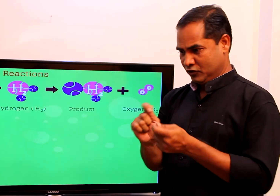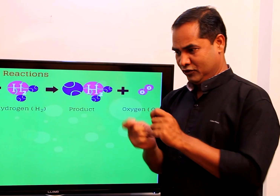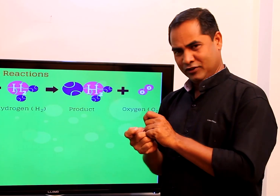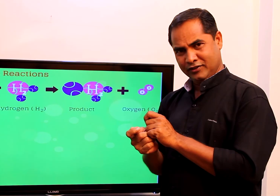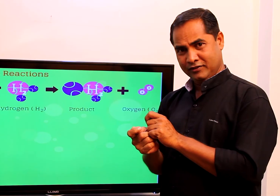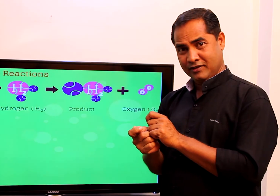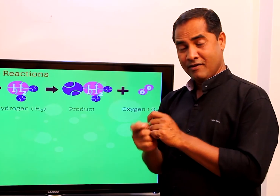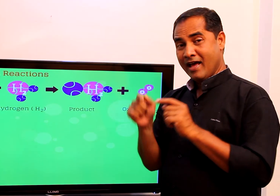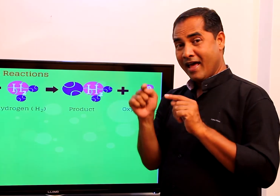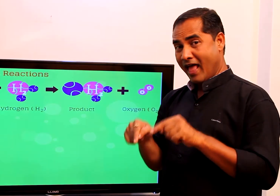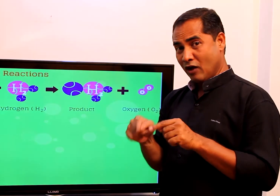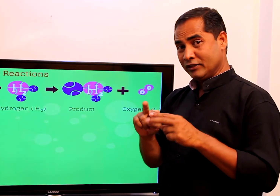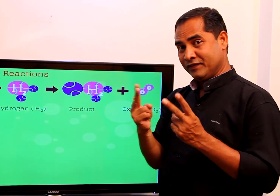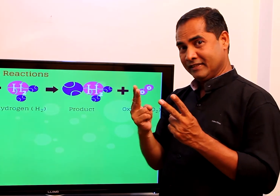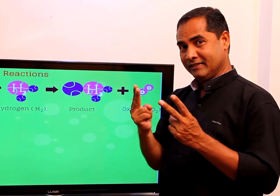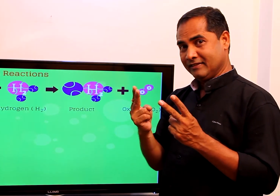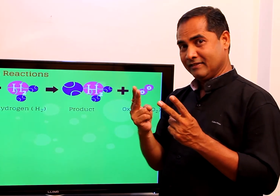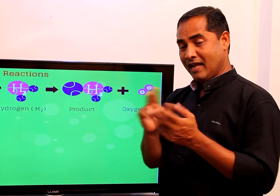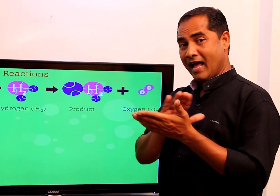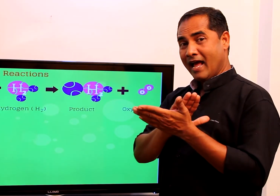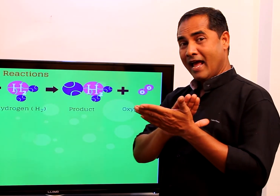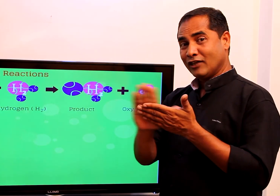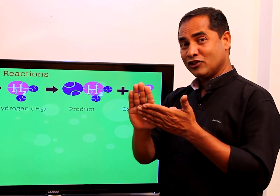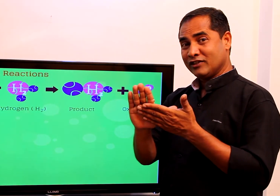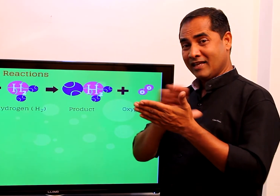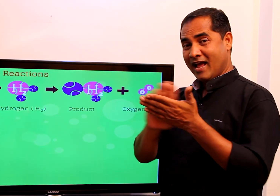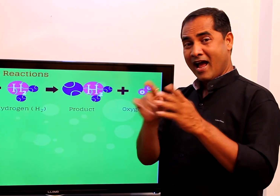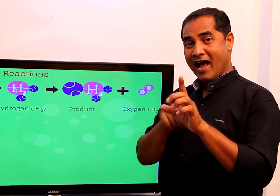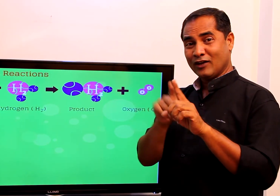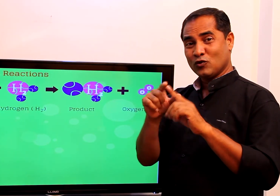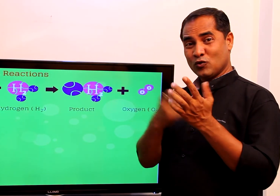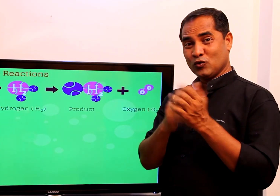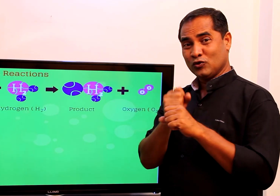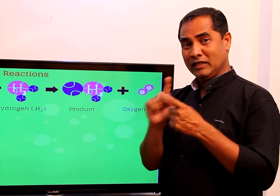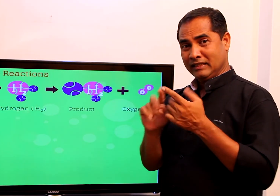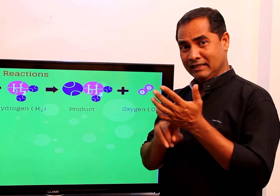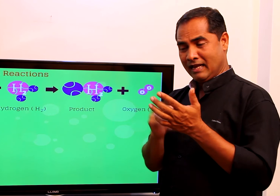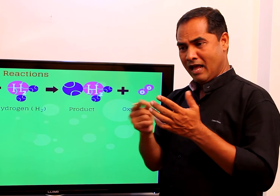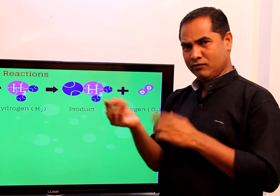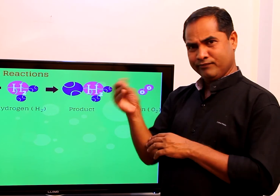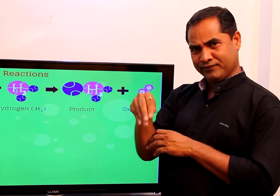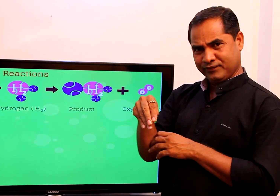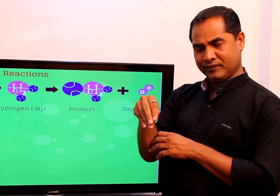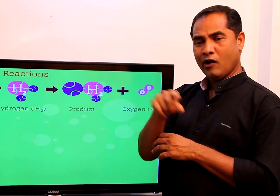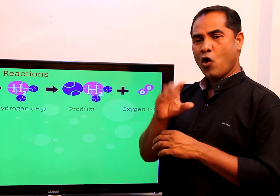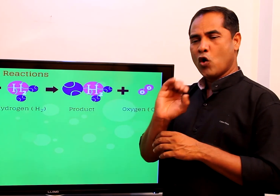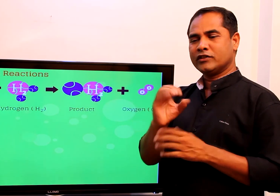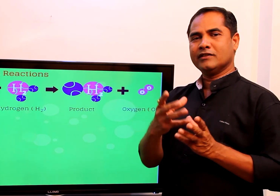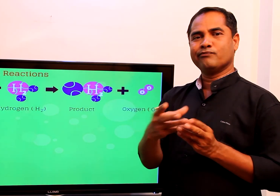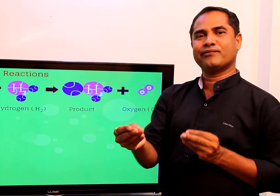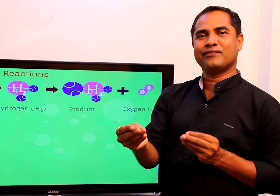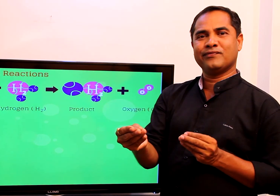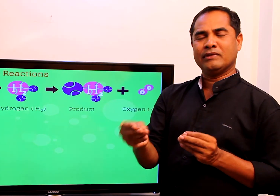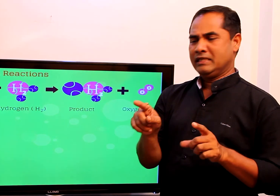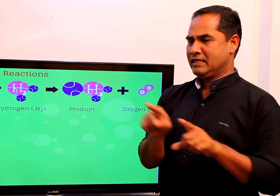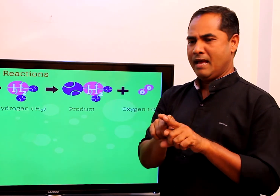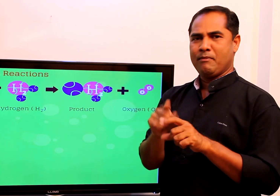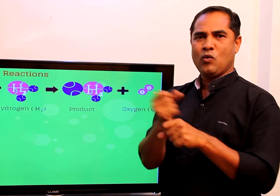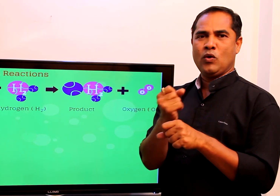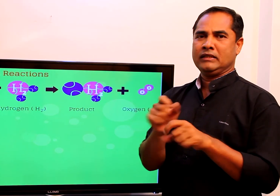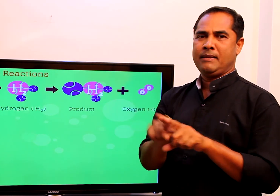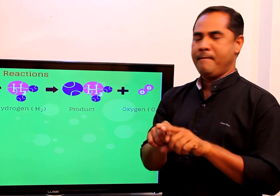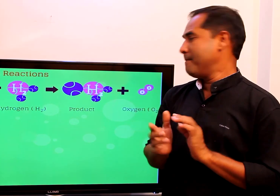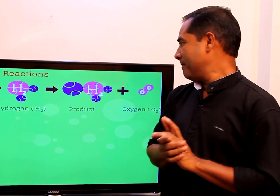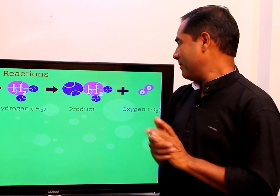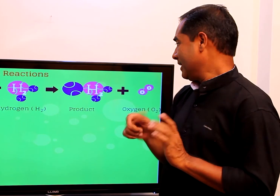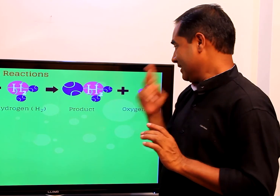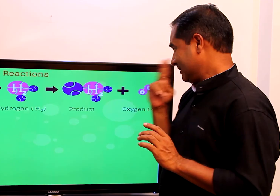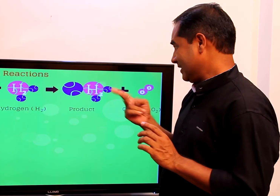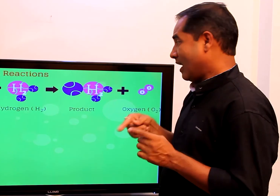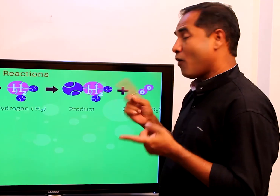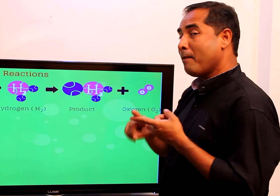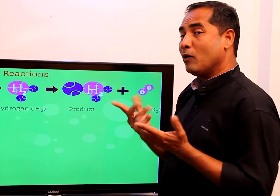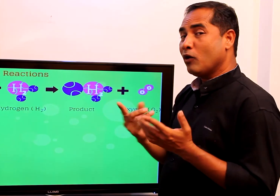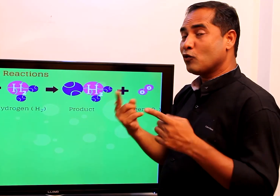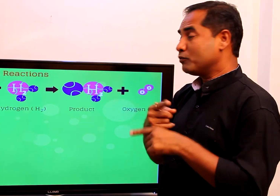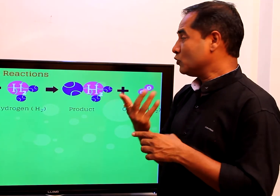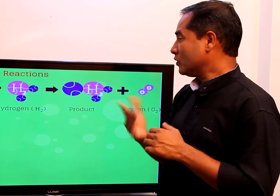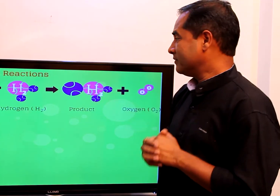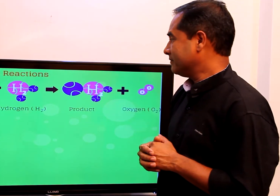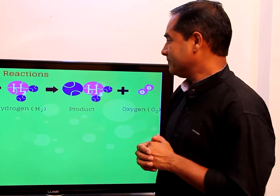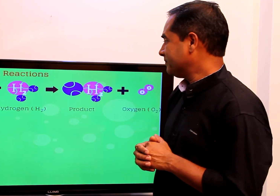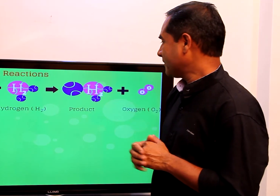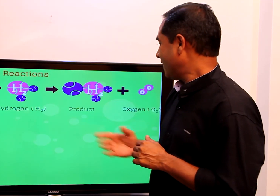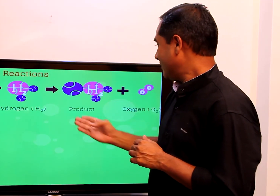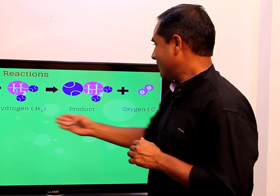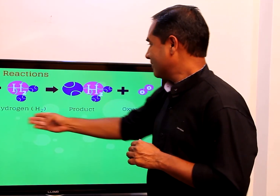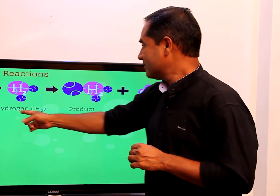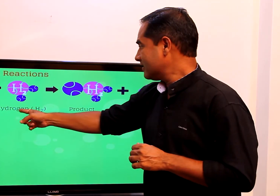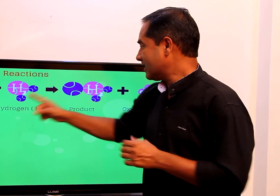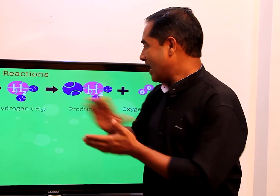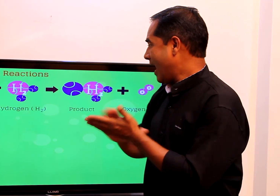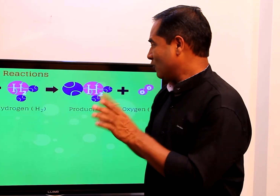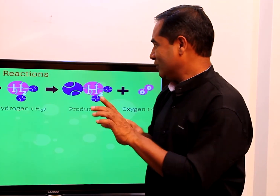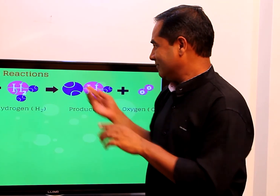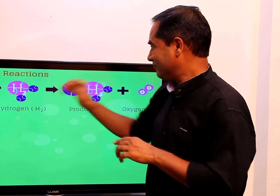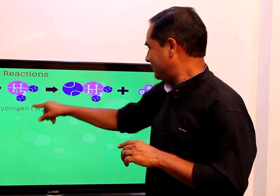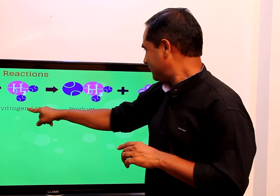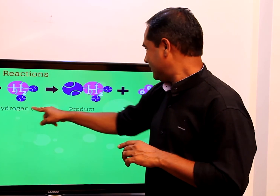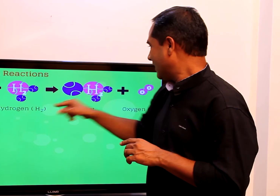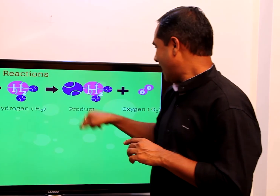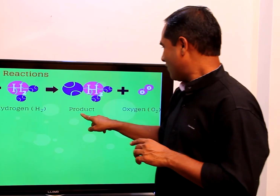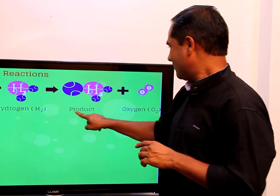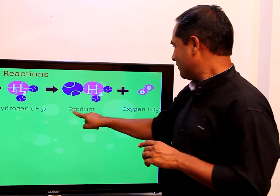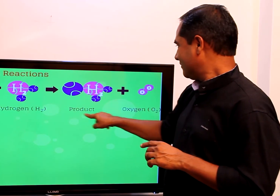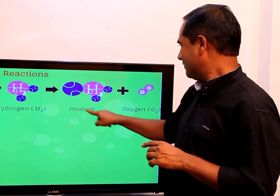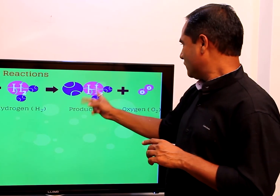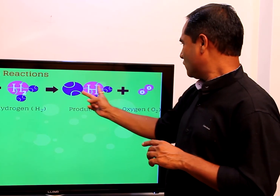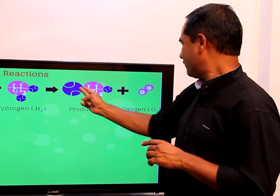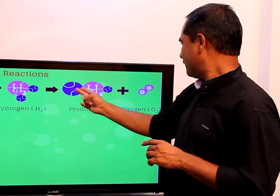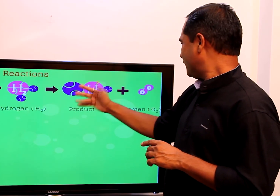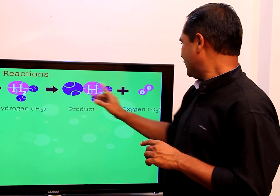So here we add, hydrogen or we remove oxygen it's the same process - hydrogen is added or